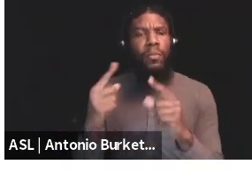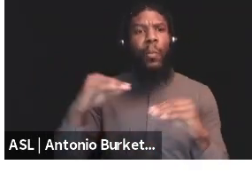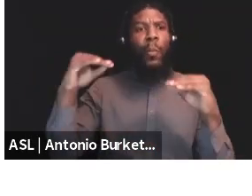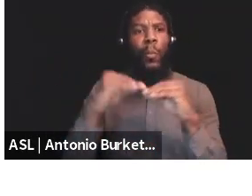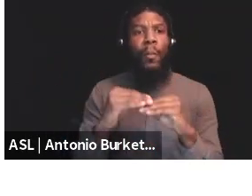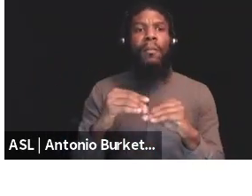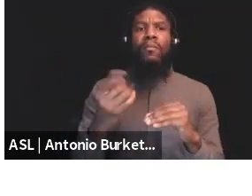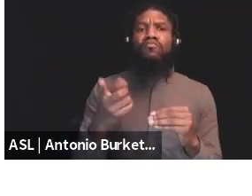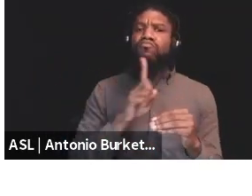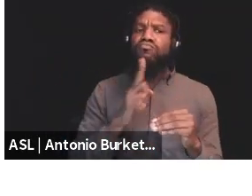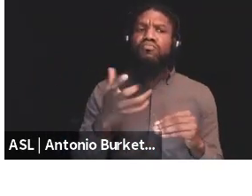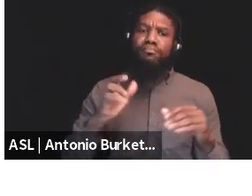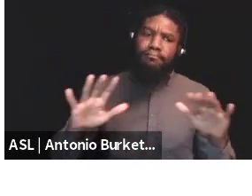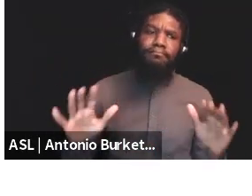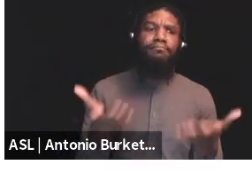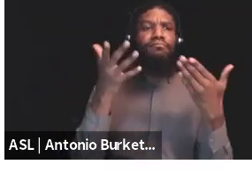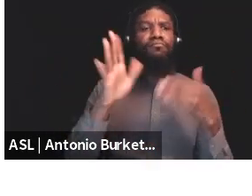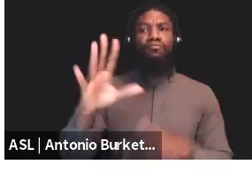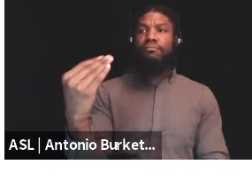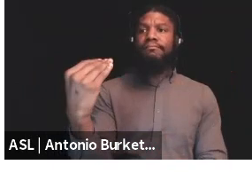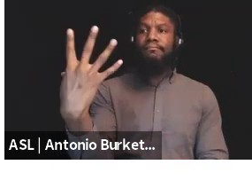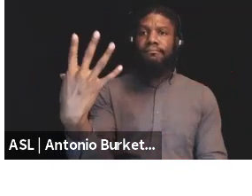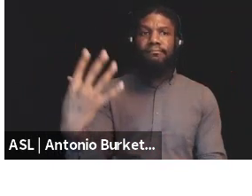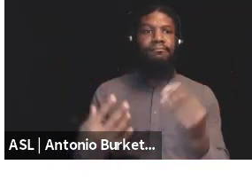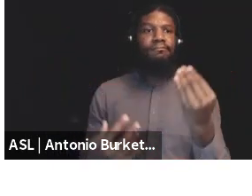that you're comfortable and able to do that, or you can contribute to the conversation